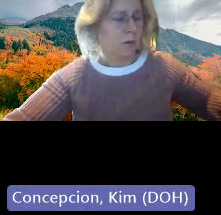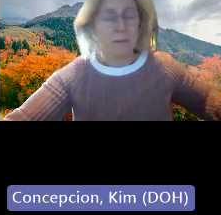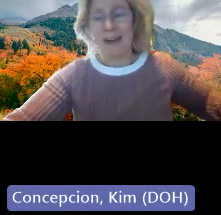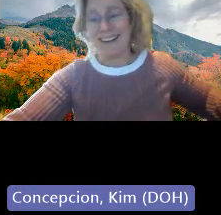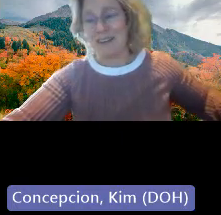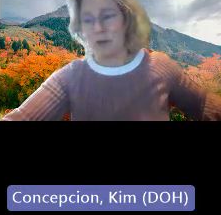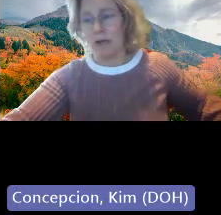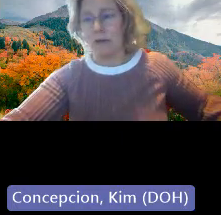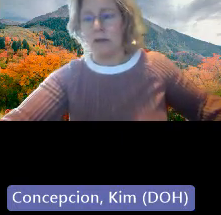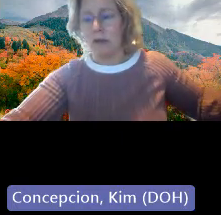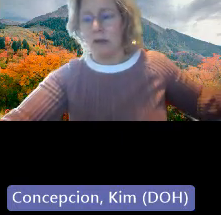we may not get to it.